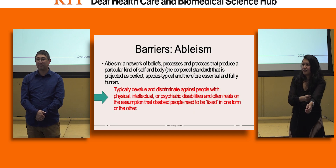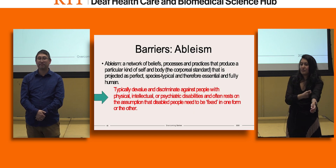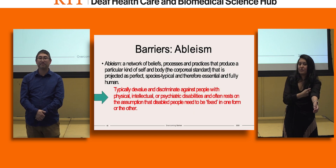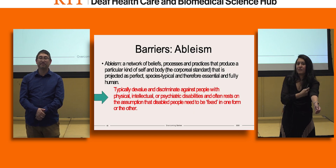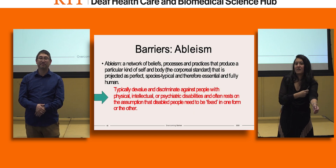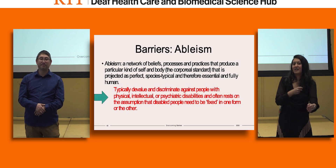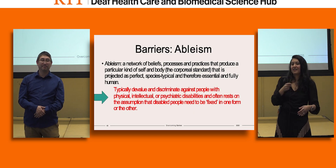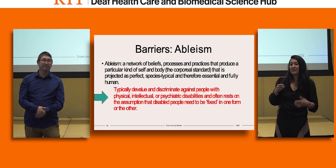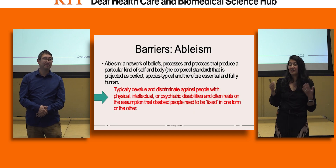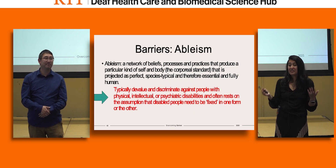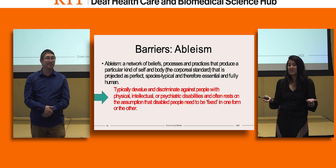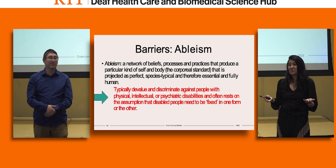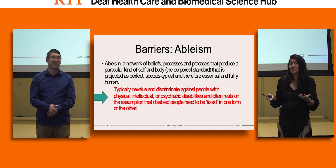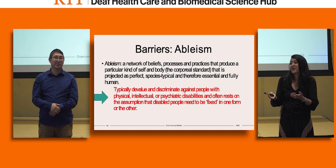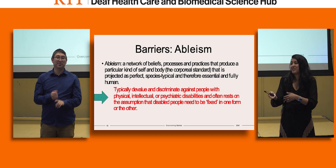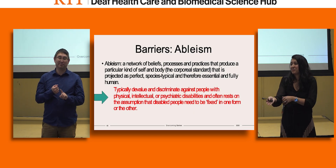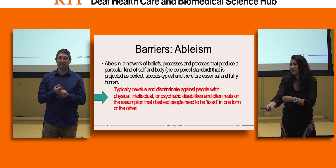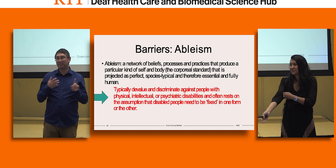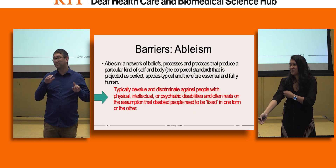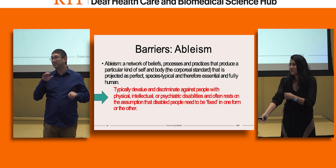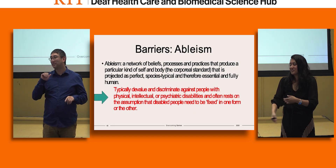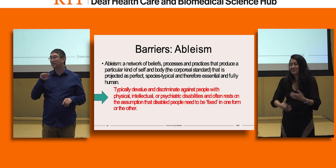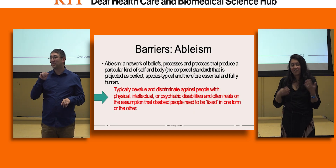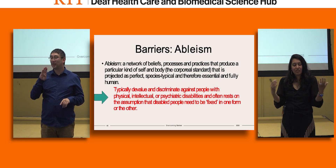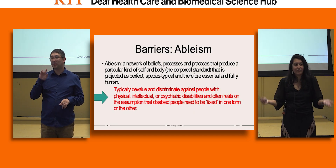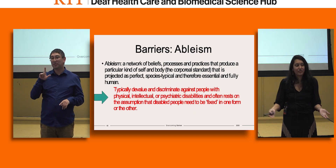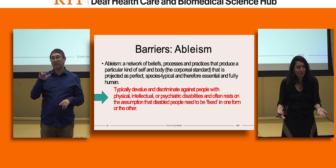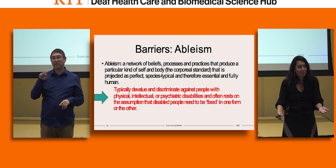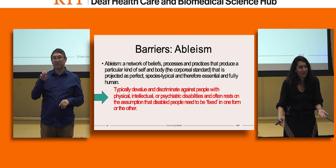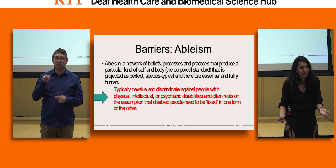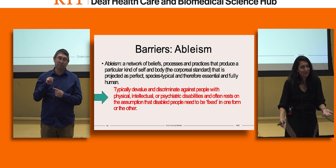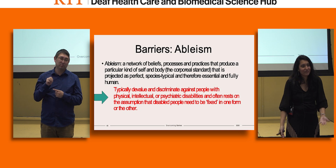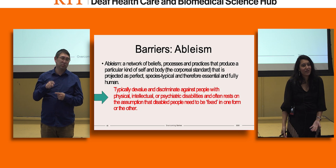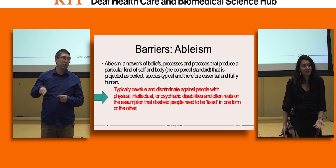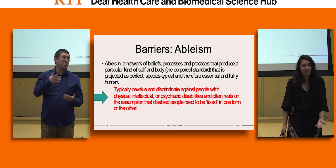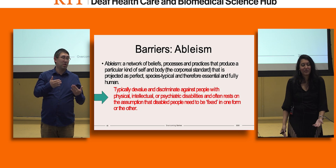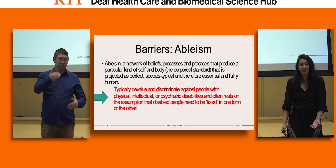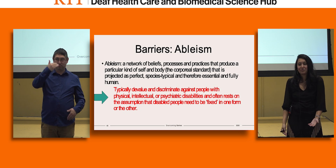So, a little bit about ableism, which all of you are probably very familiar with,